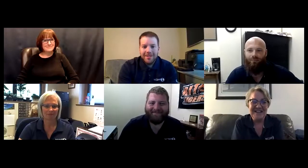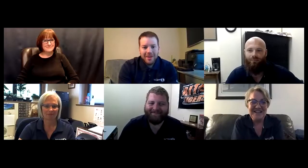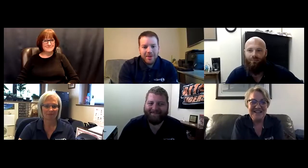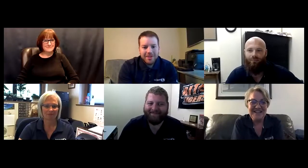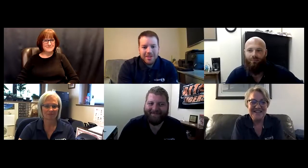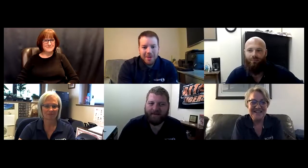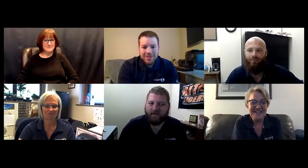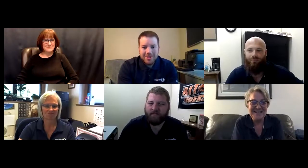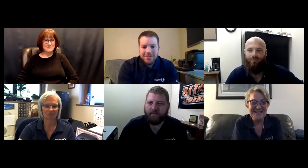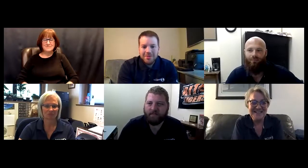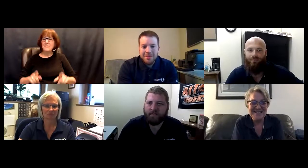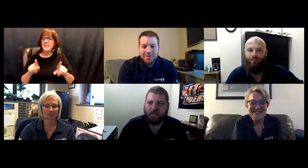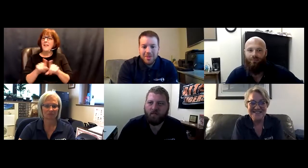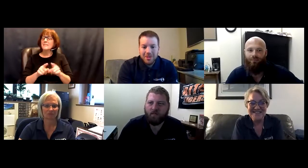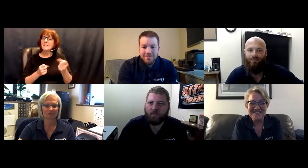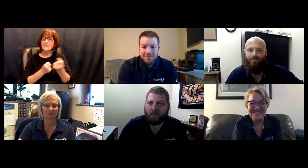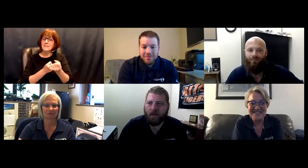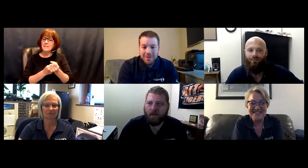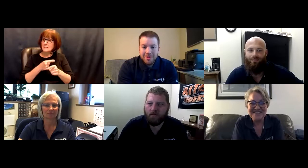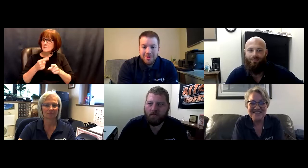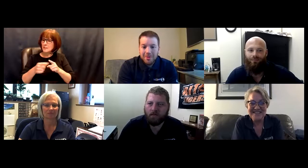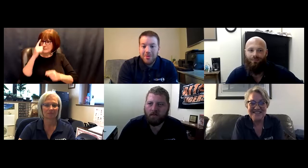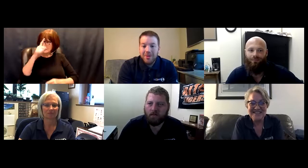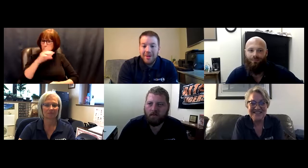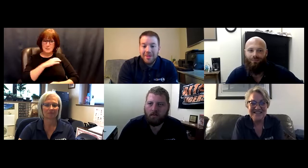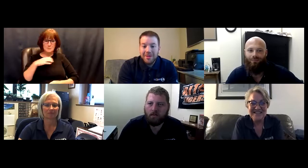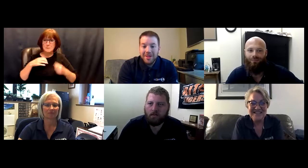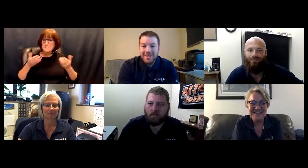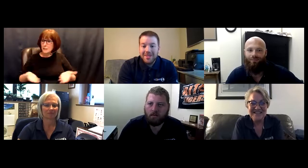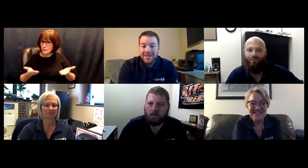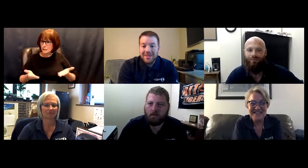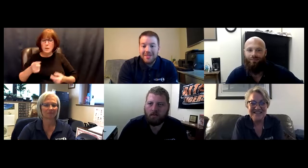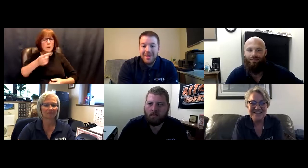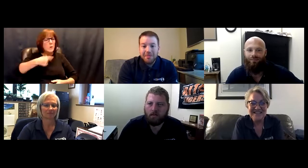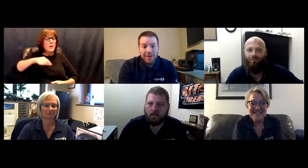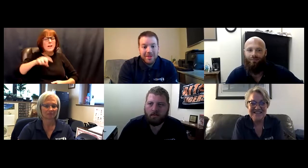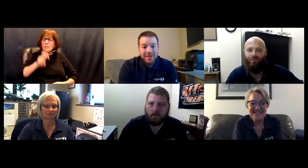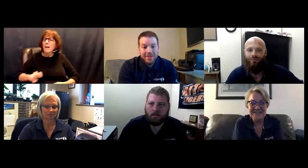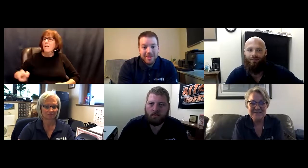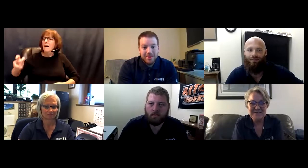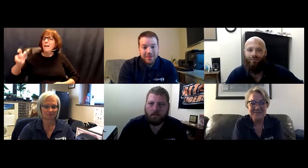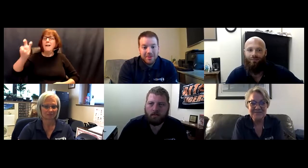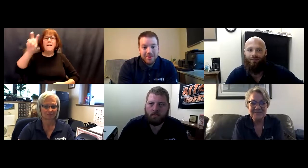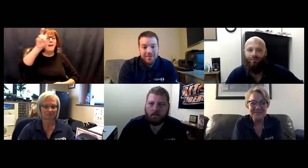As advocacy specialists for the Commission we have traveled across the state and taken part in several different